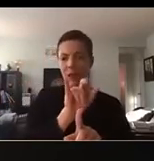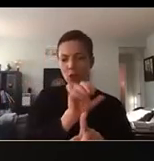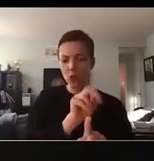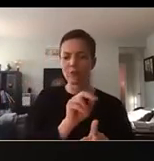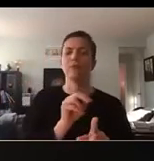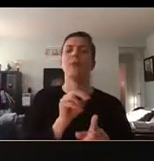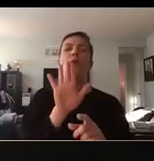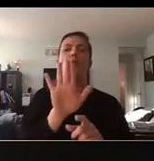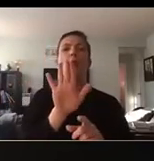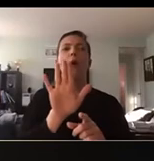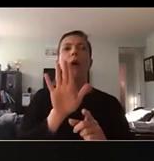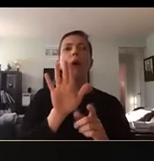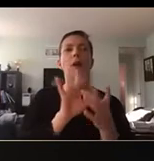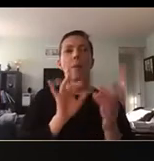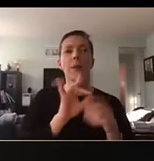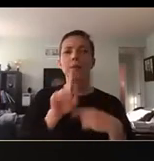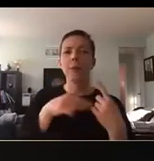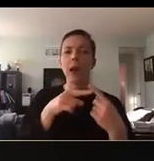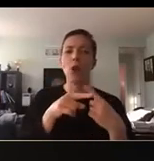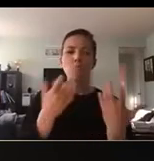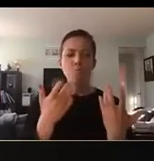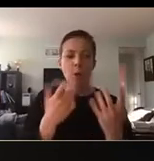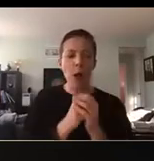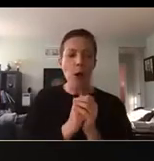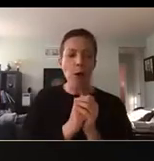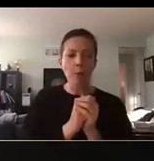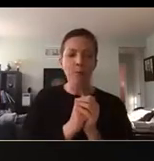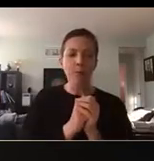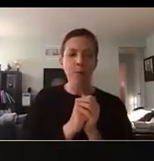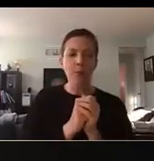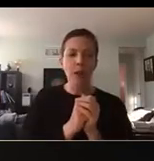your comments about,